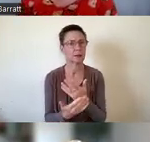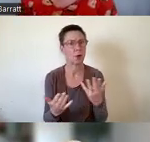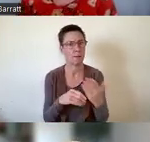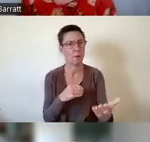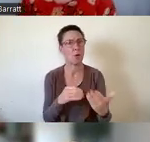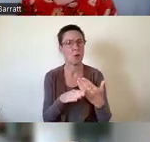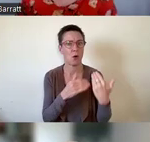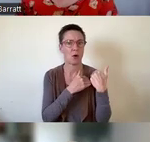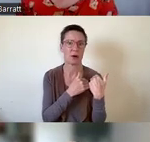[crosstalk] -Yes, very true.